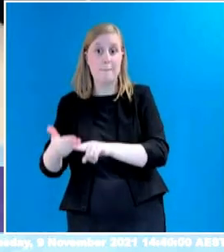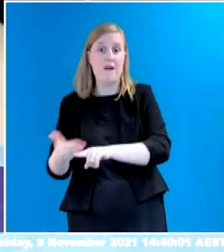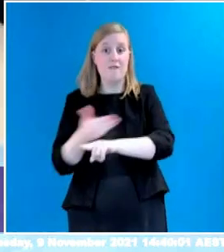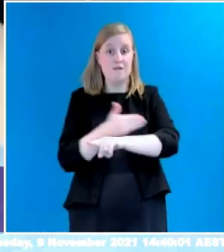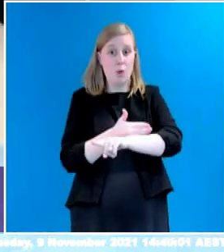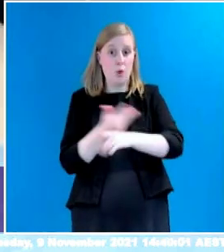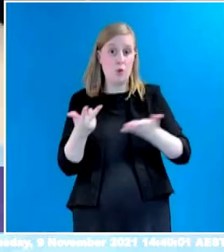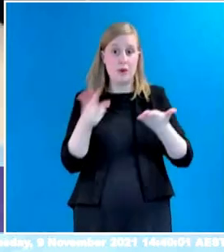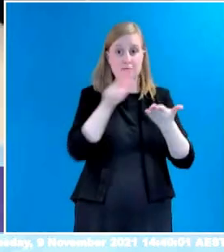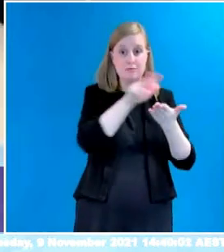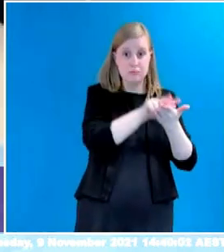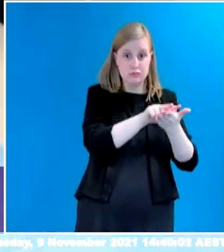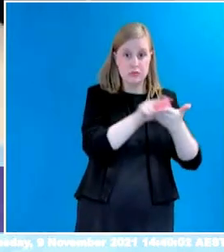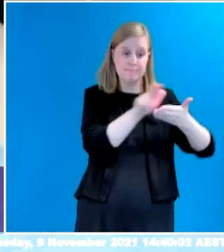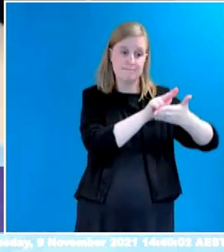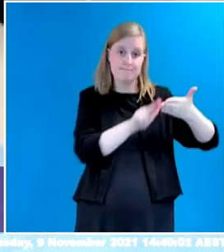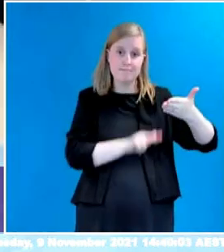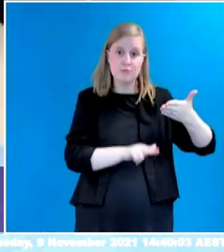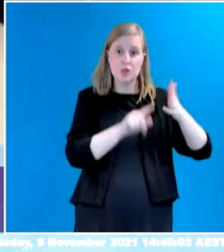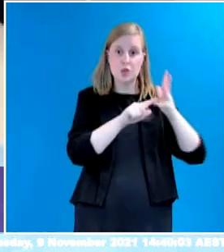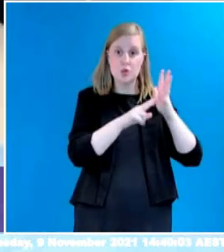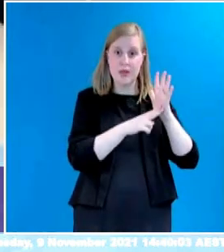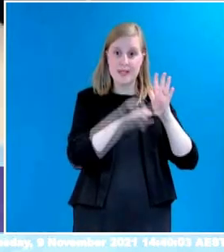The Government's work at the moment on religious discrimination, the exposure